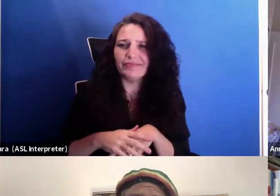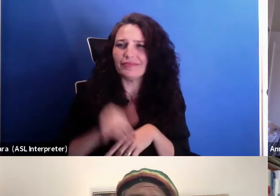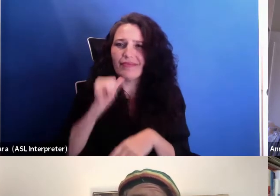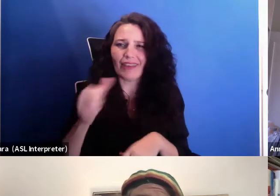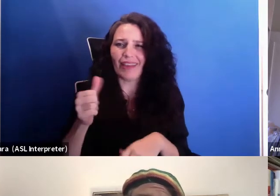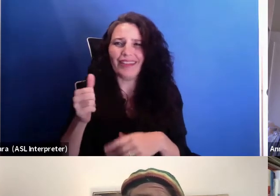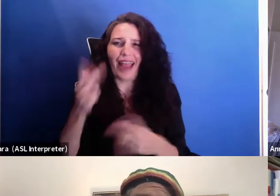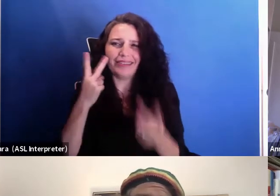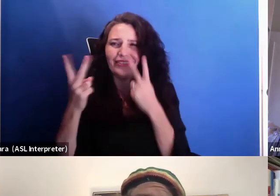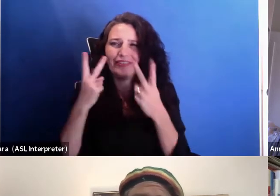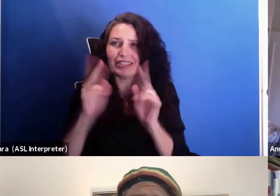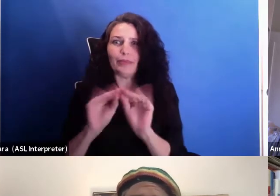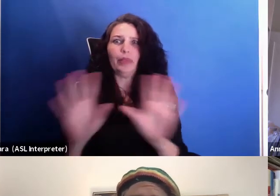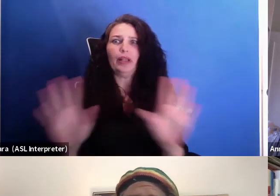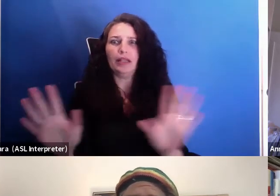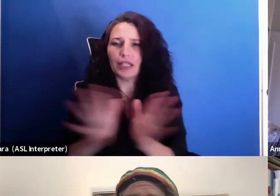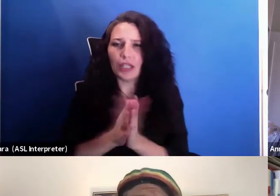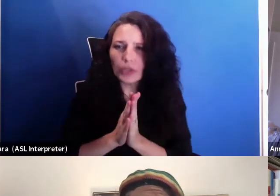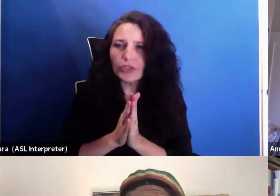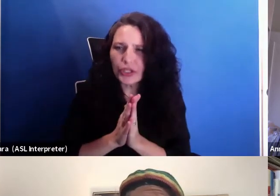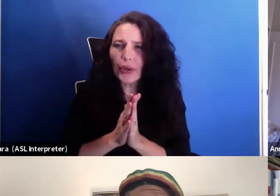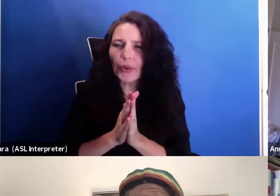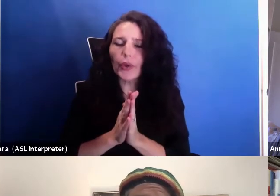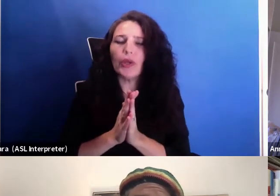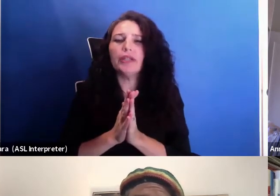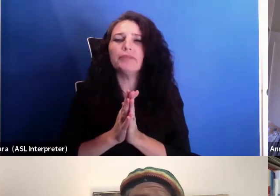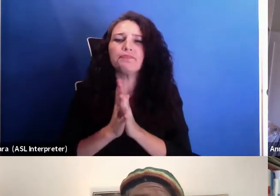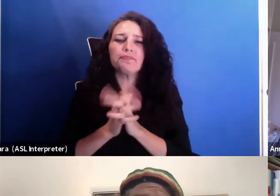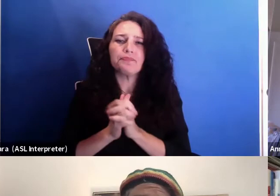And somebody who's been kind of an activist for most of my life,